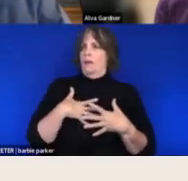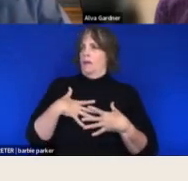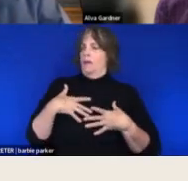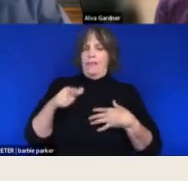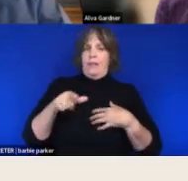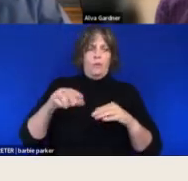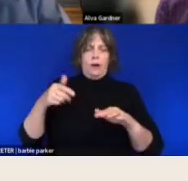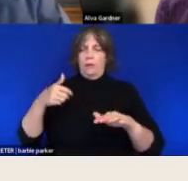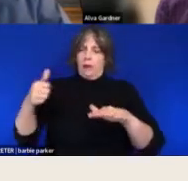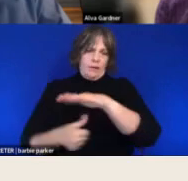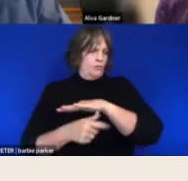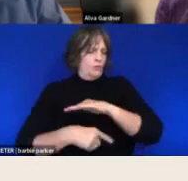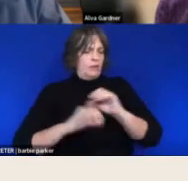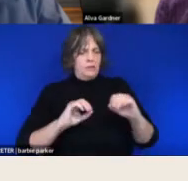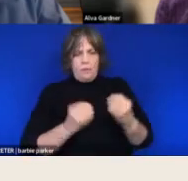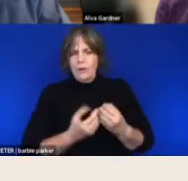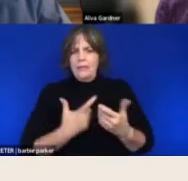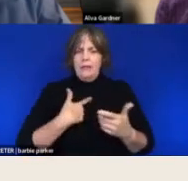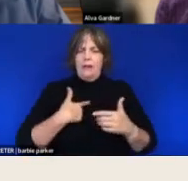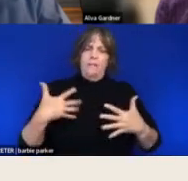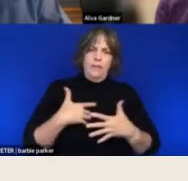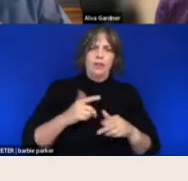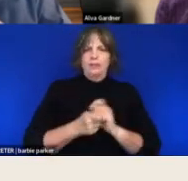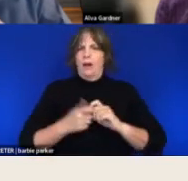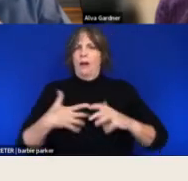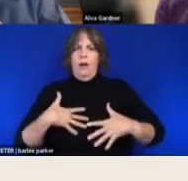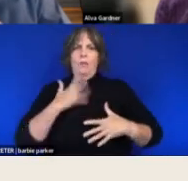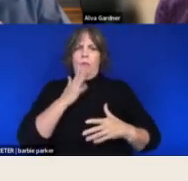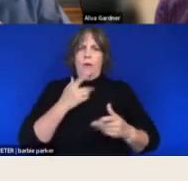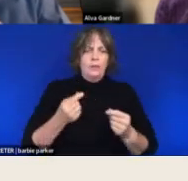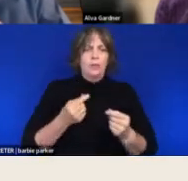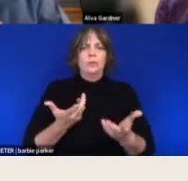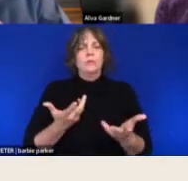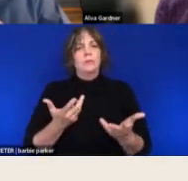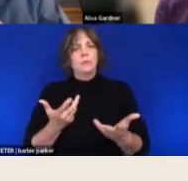of the things that we see in an organizational culture that's not very healthy, it's a lot of